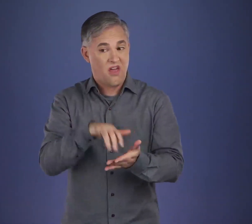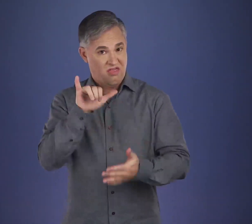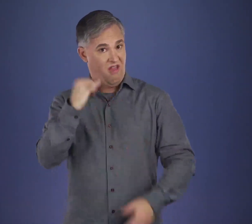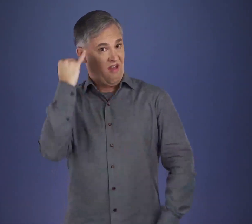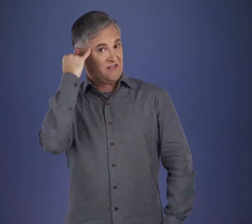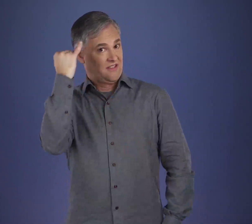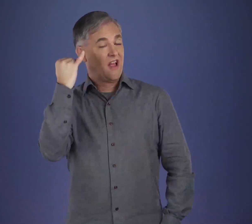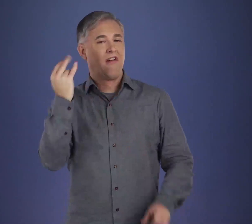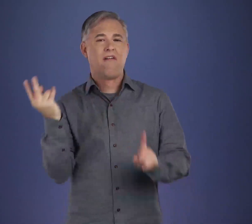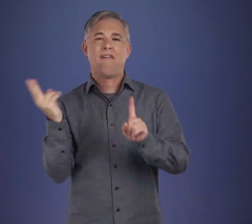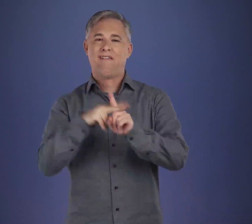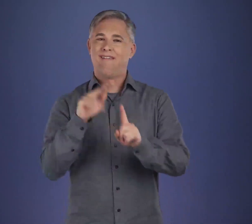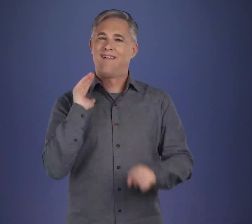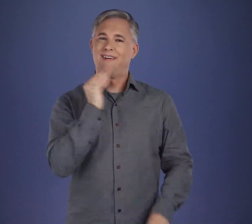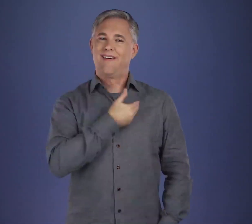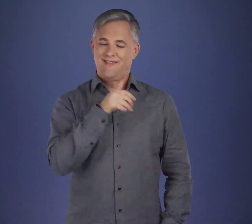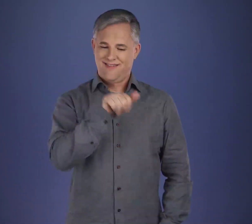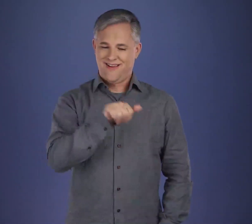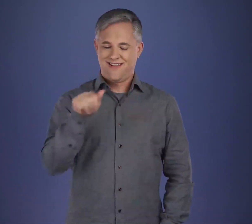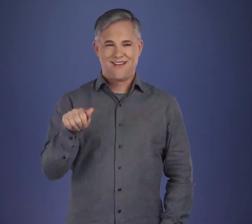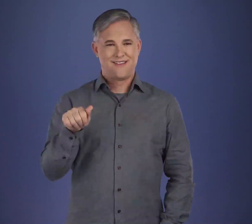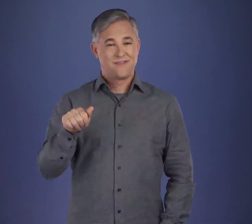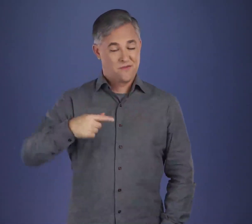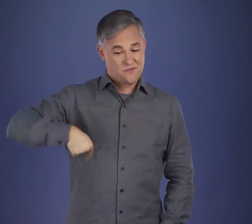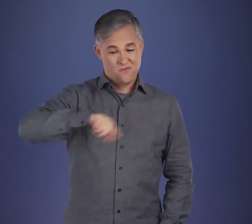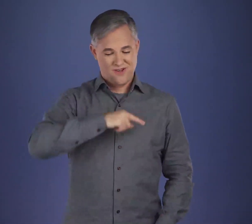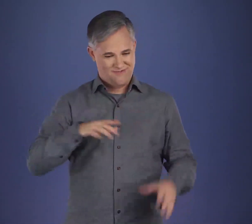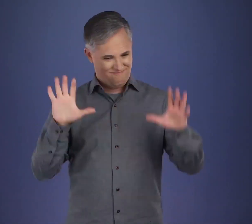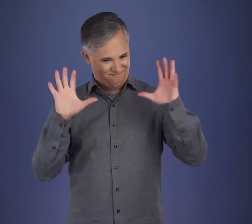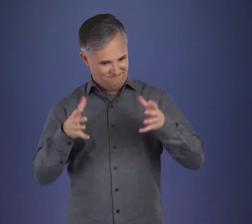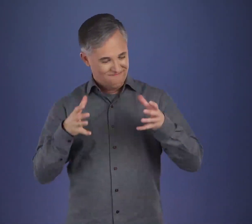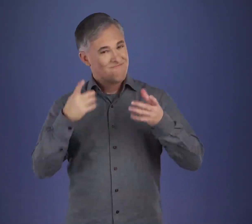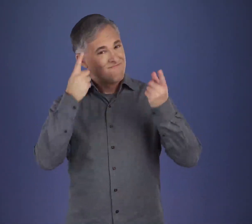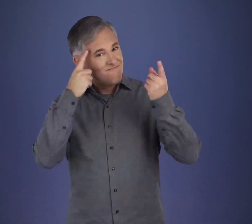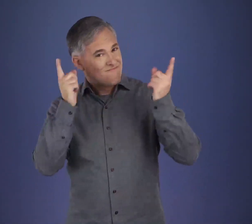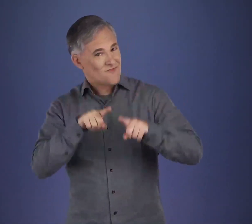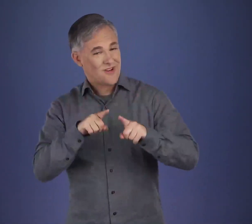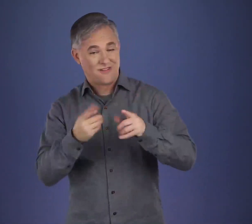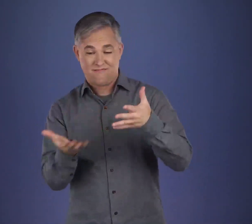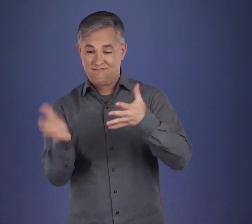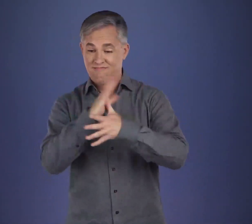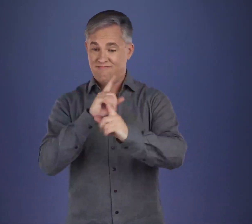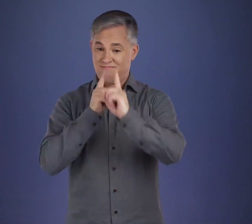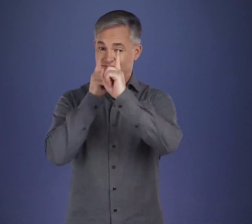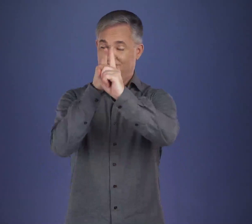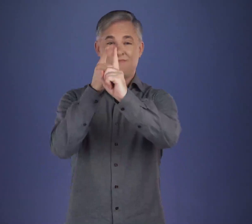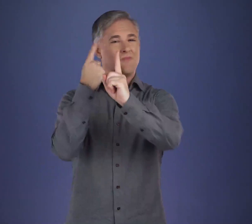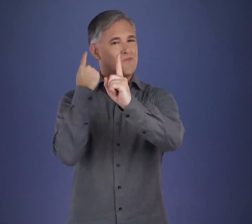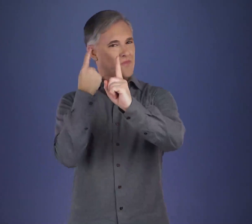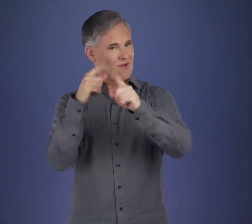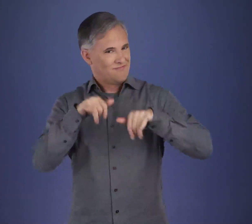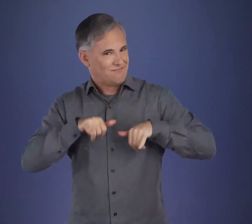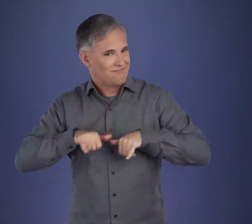requires the preservation of this principle. Alcoholics Anonymous can be likened to a group of physicians